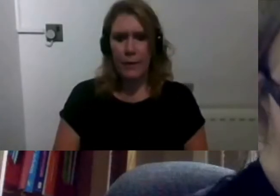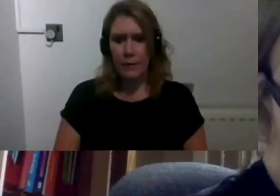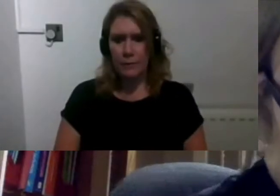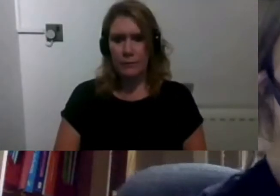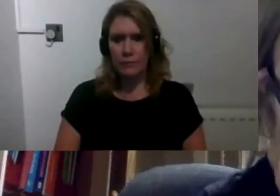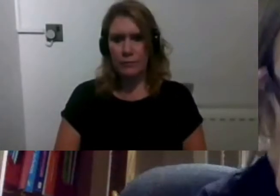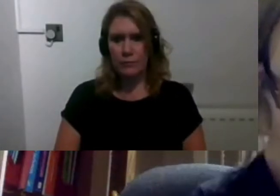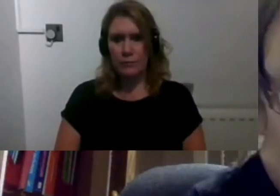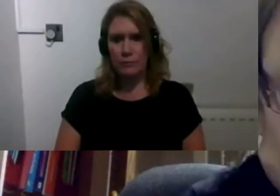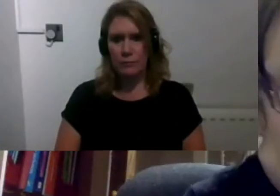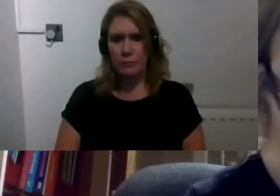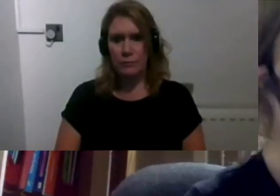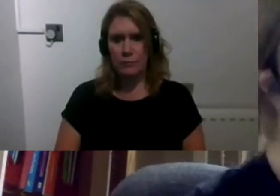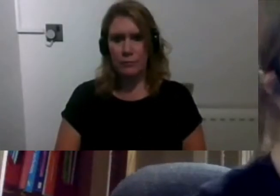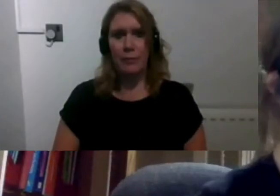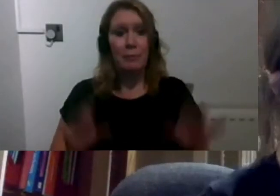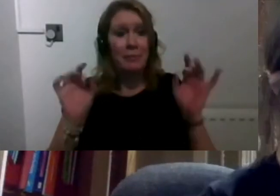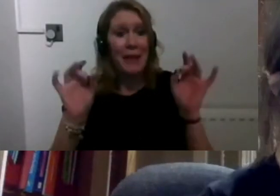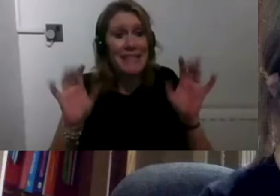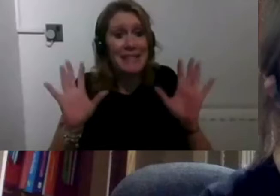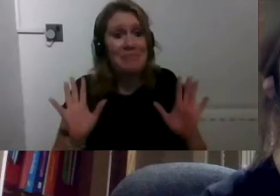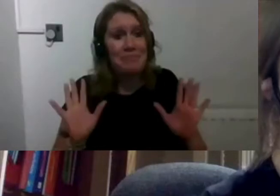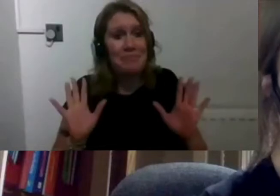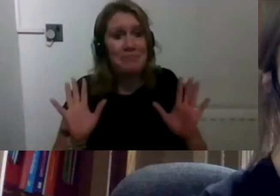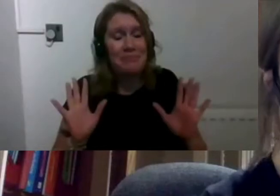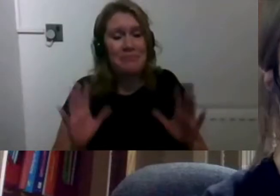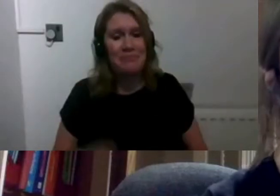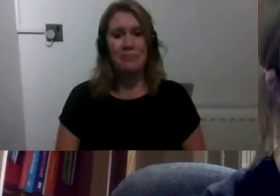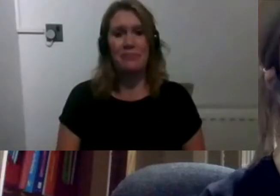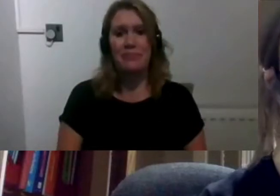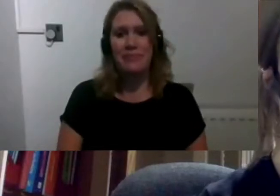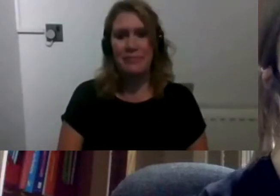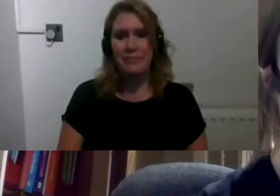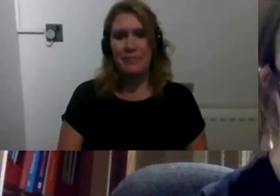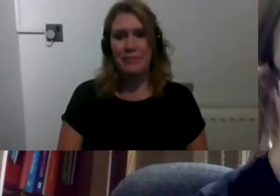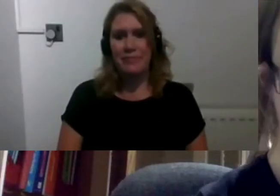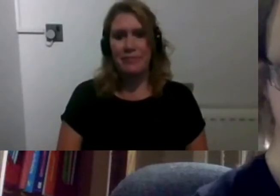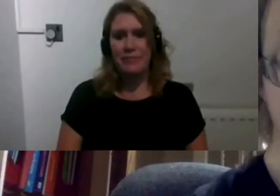That's it.